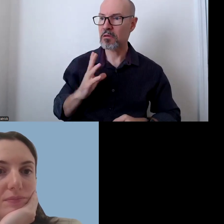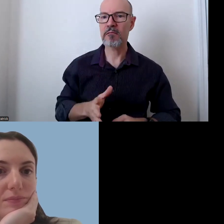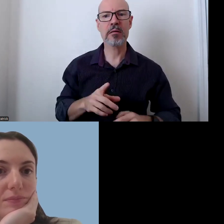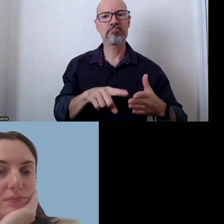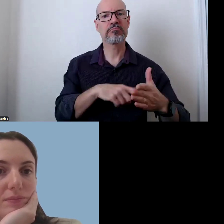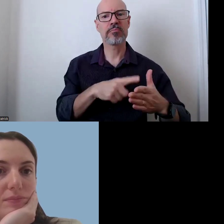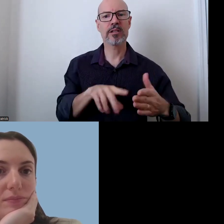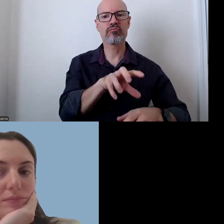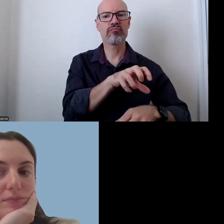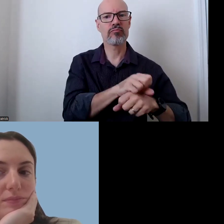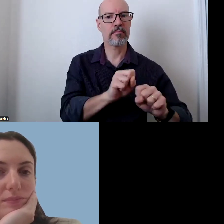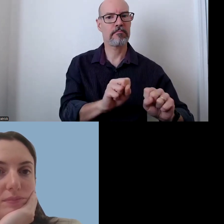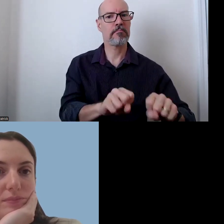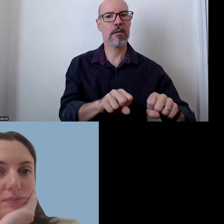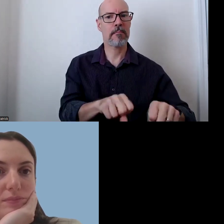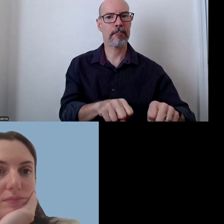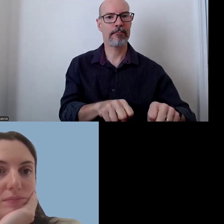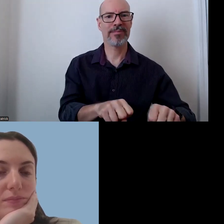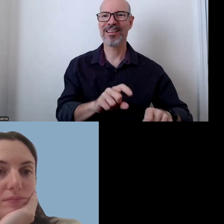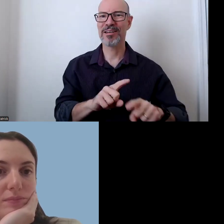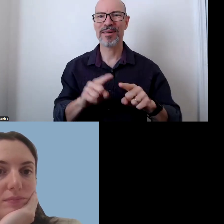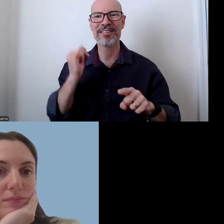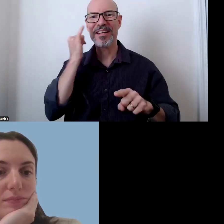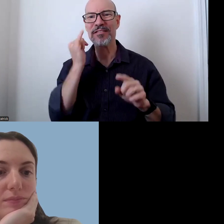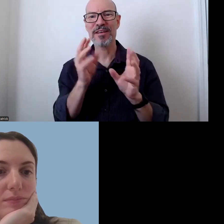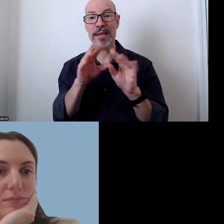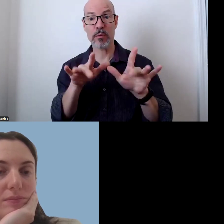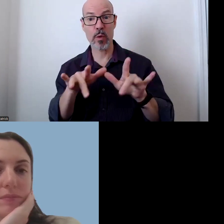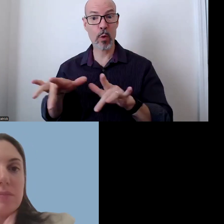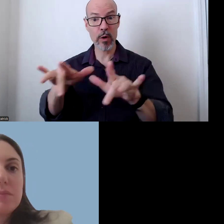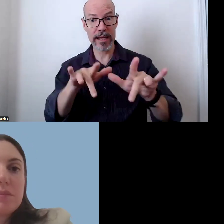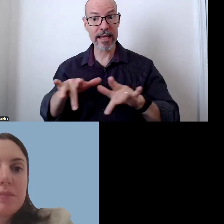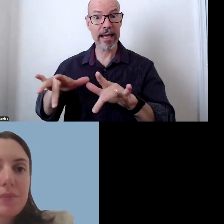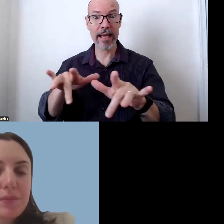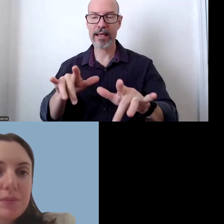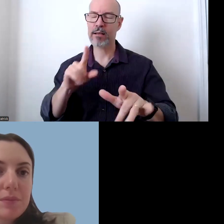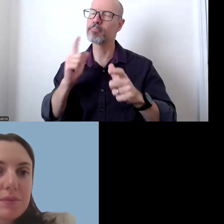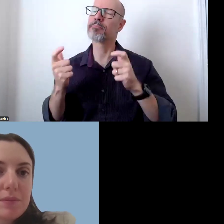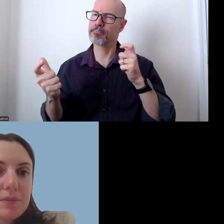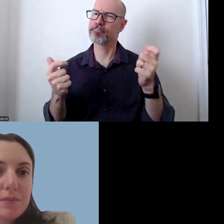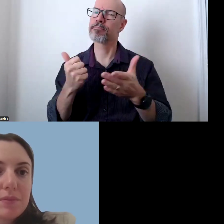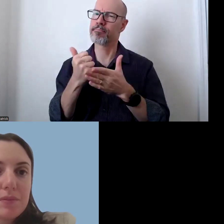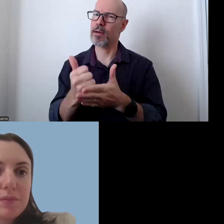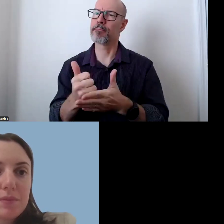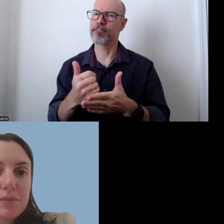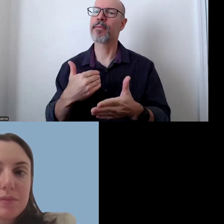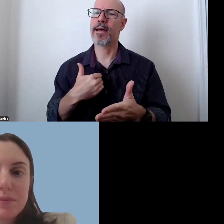requests, you can potentially cancel the reservation. But again, if you're like recording the meeting, something like that, it is really helpful